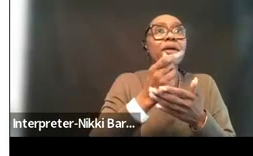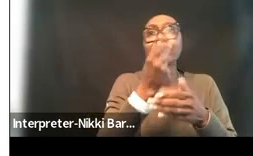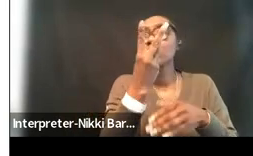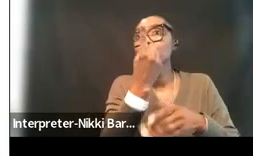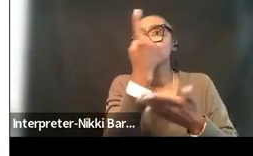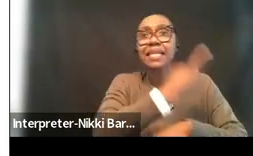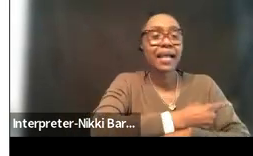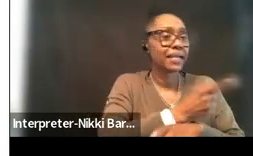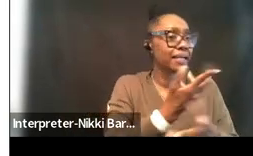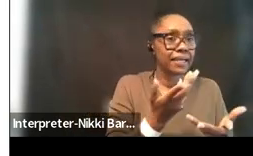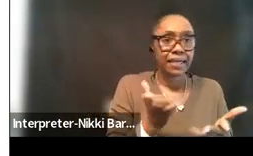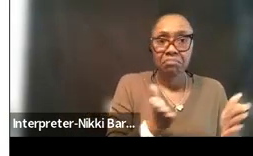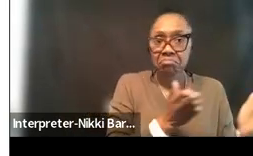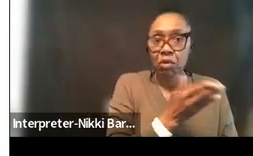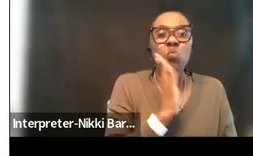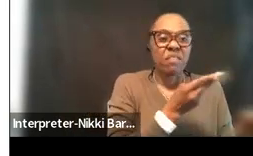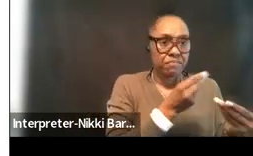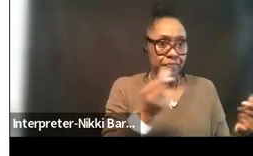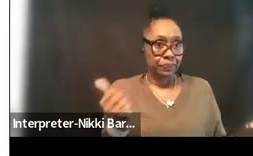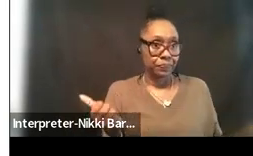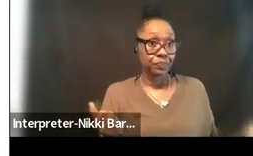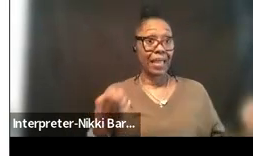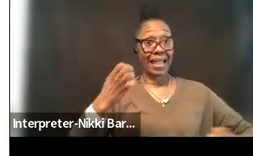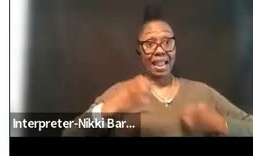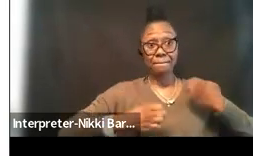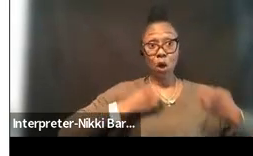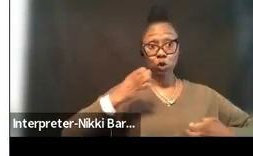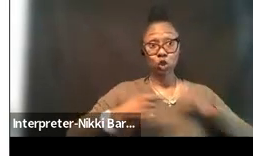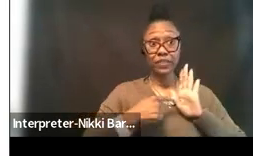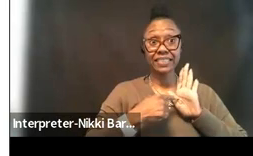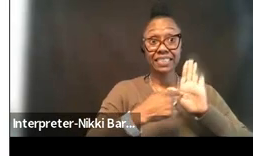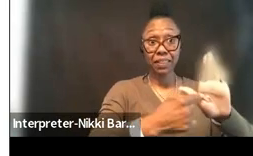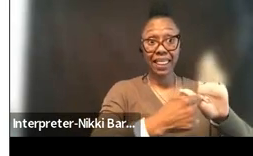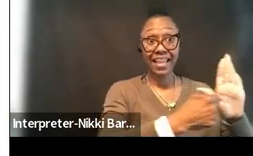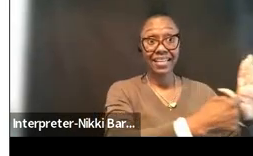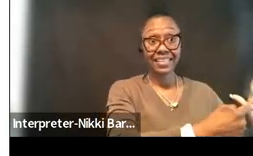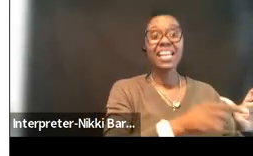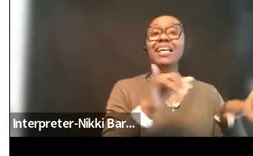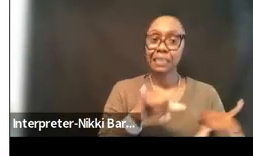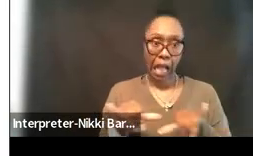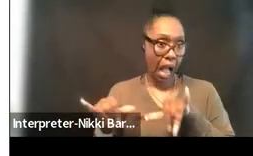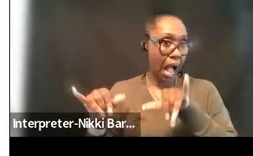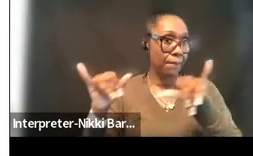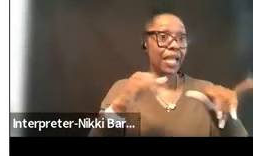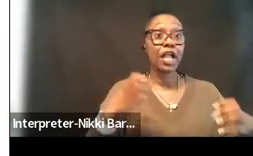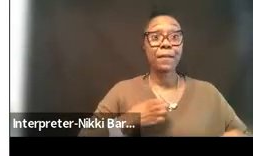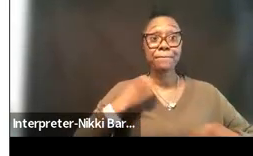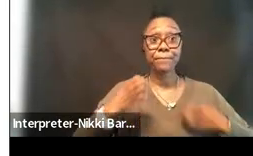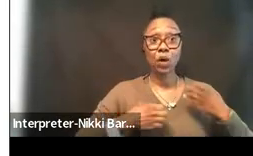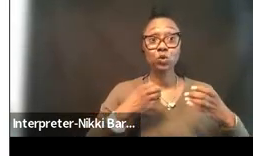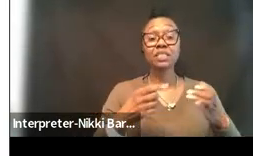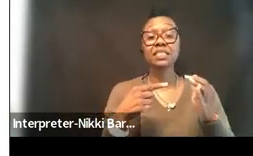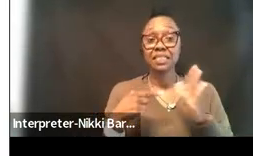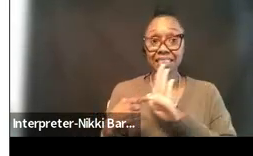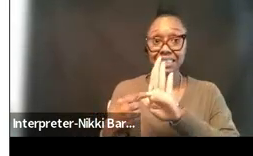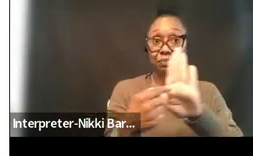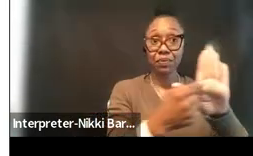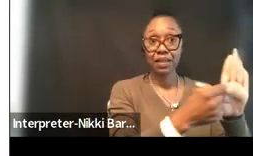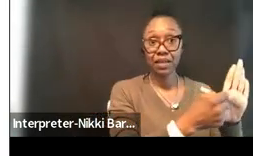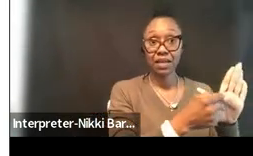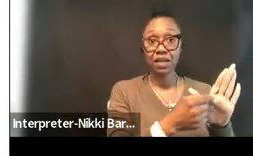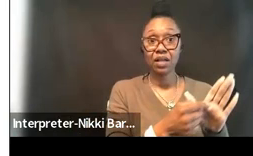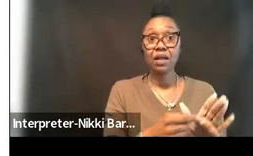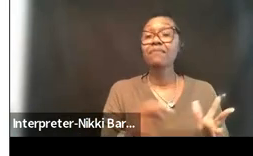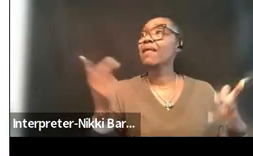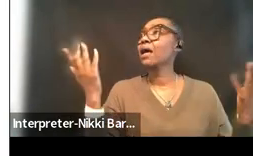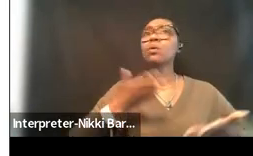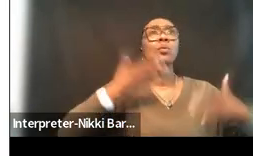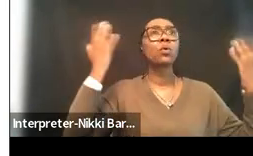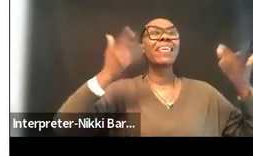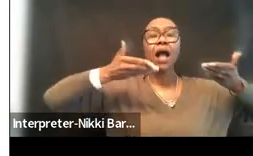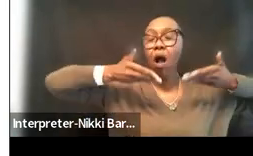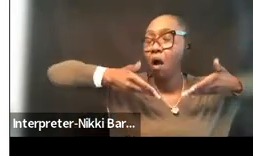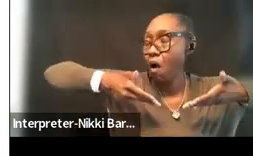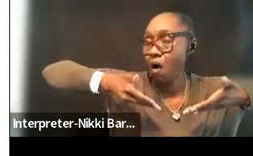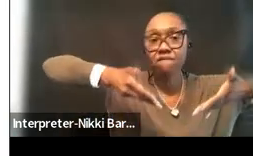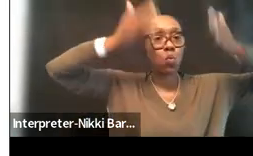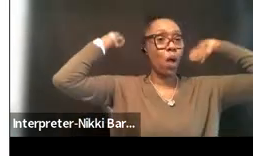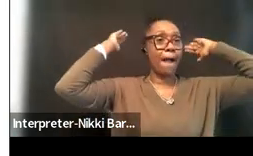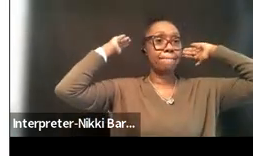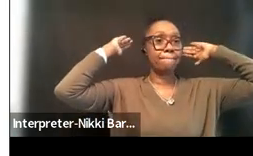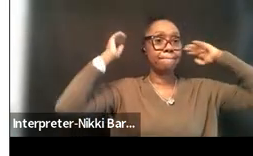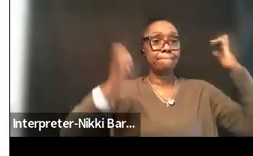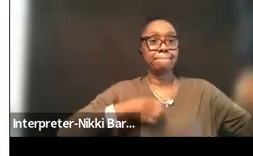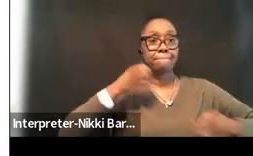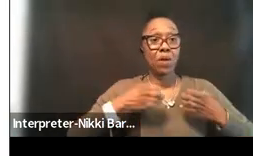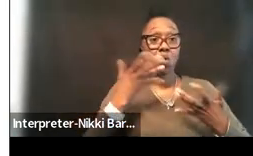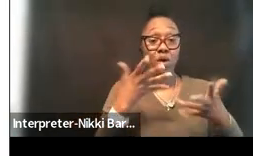Emotional displays are often quite common with someone who has been through a trauma this emotional display meaning where out of nowhere they are overwhelmed by an emotion most commonly anger or sadness.